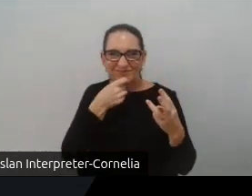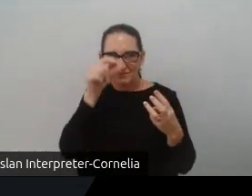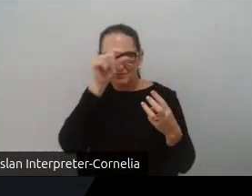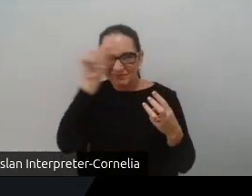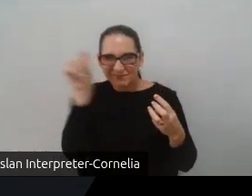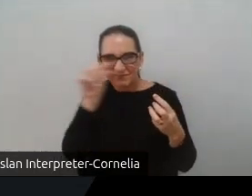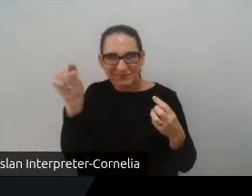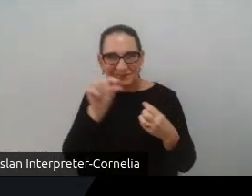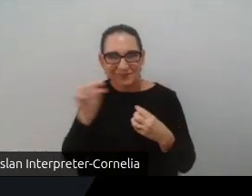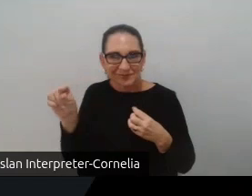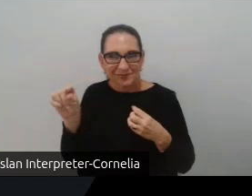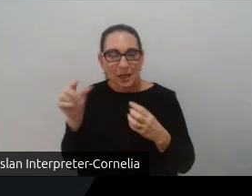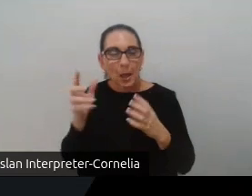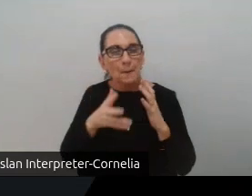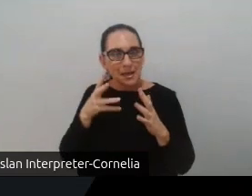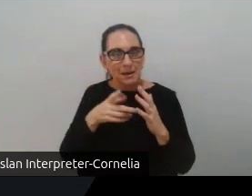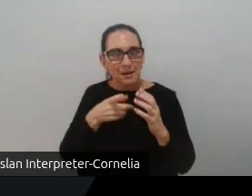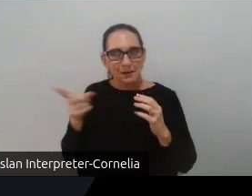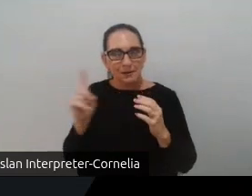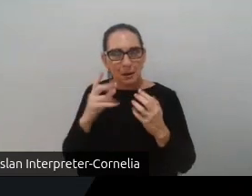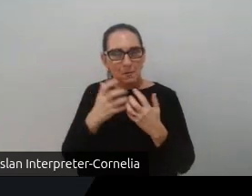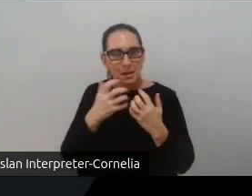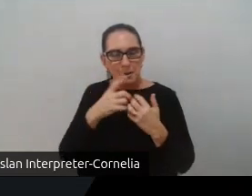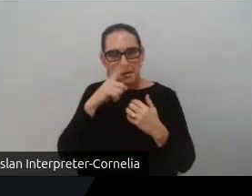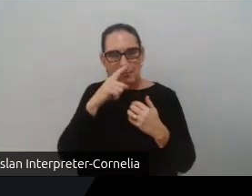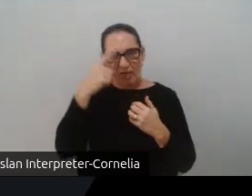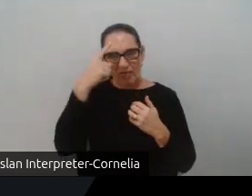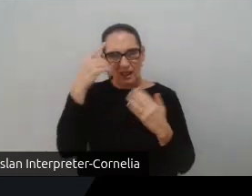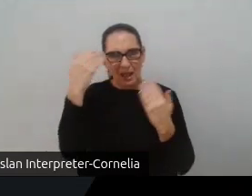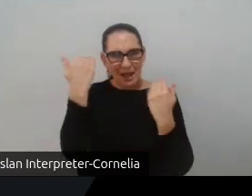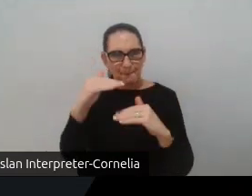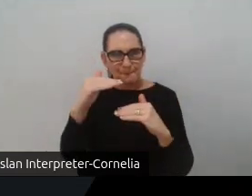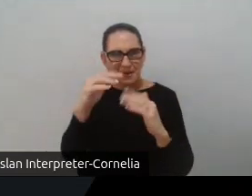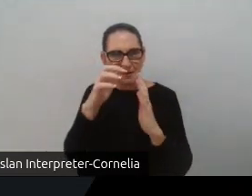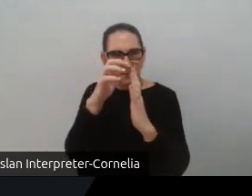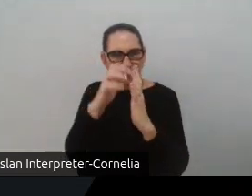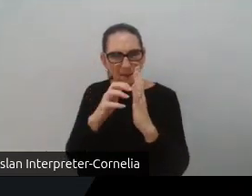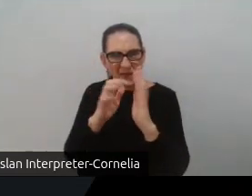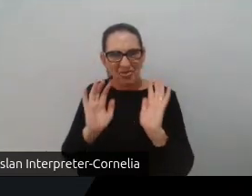misconception a lot of people think is that they can only provide so much information on these